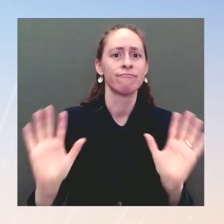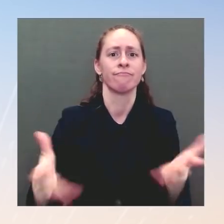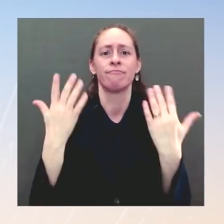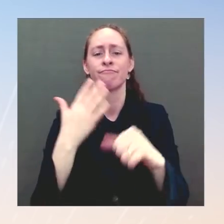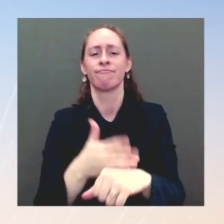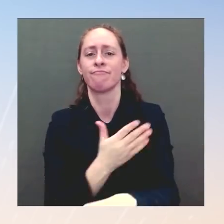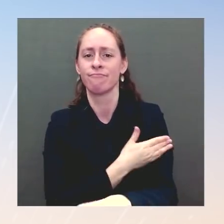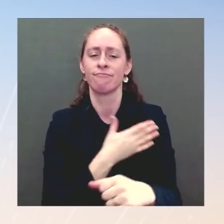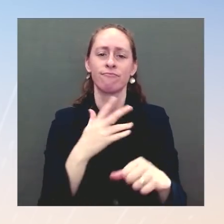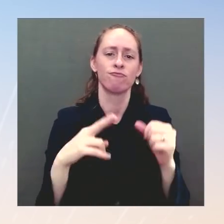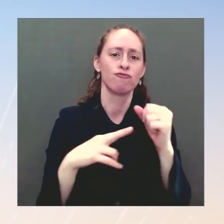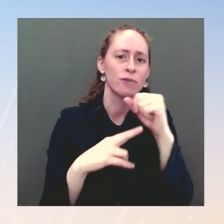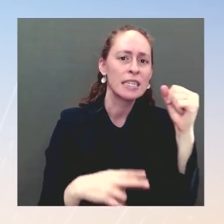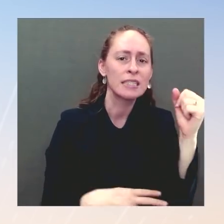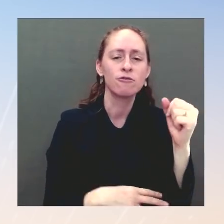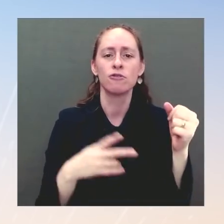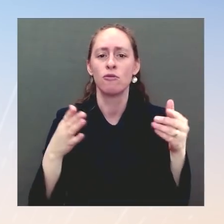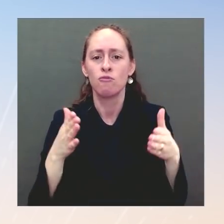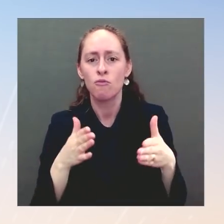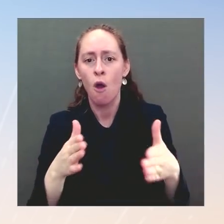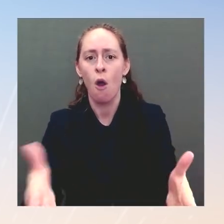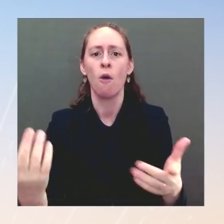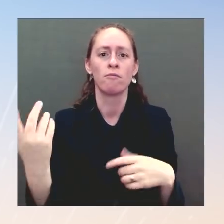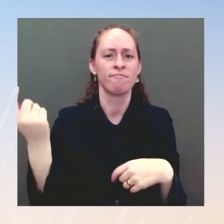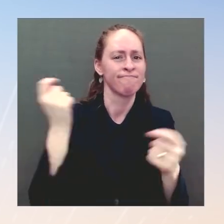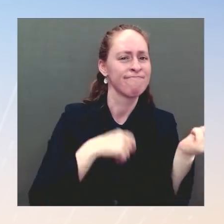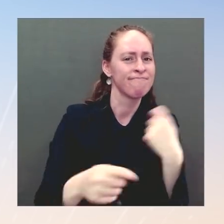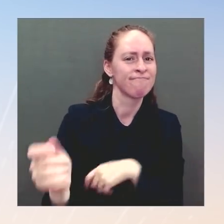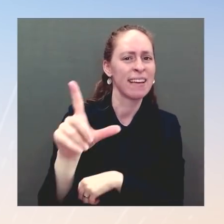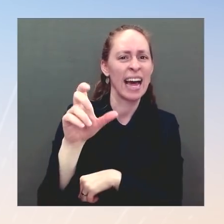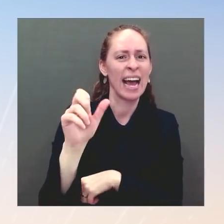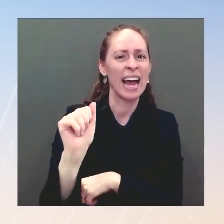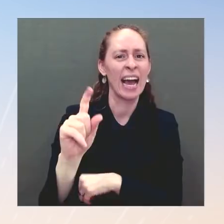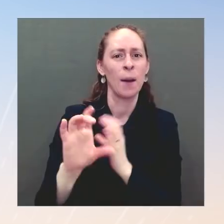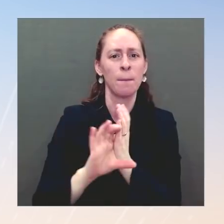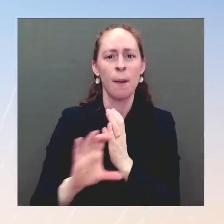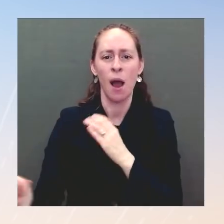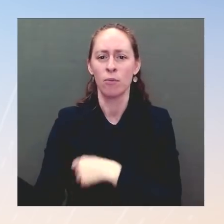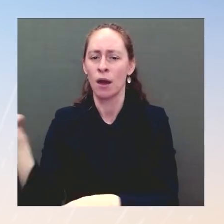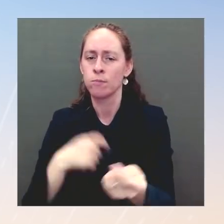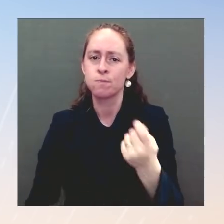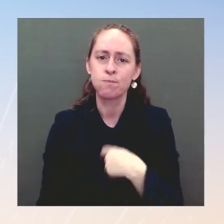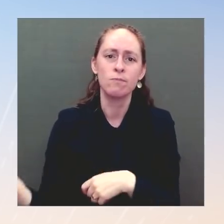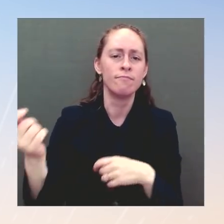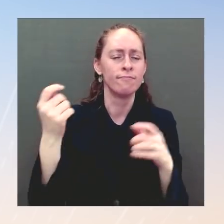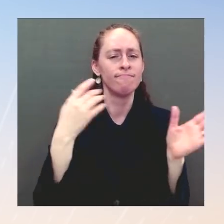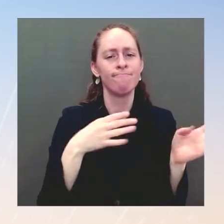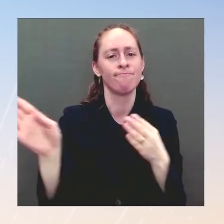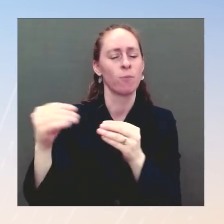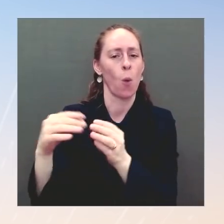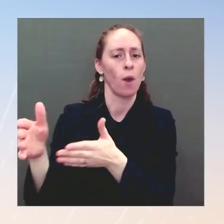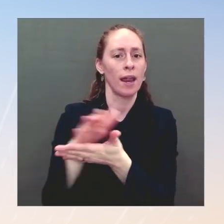to every family in America, and produce concrete results that change people's lives for the better. To continue this momentum, today,